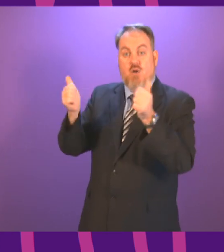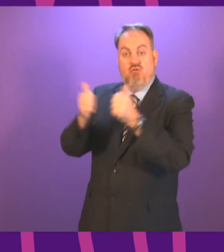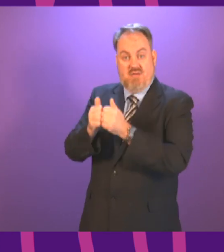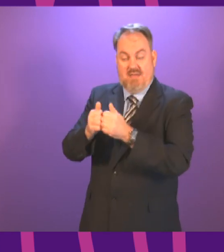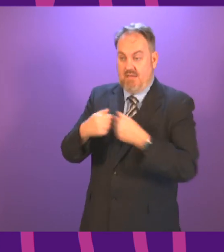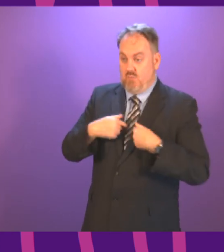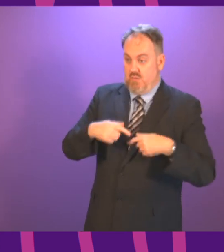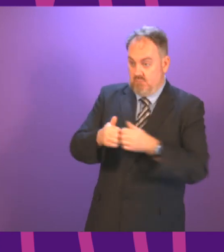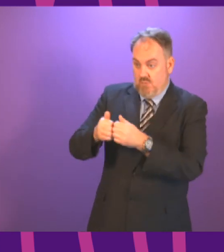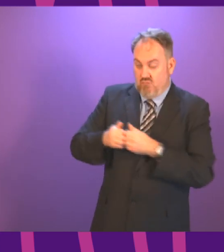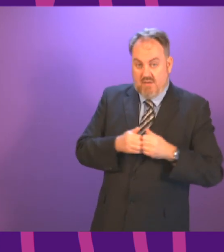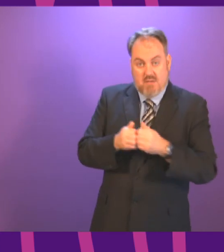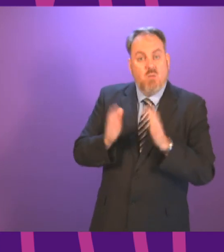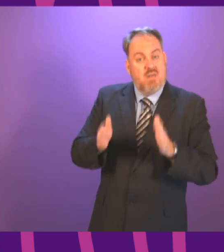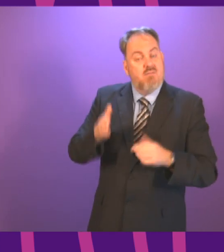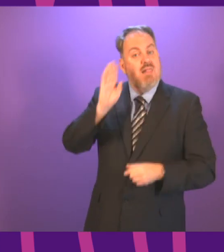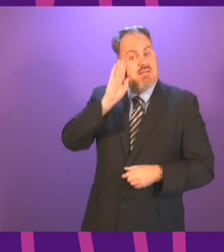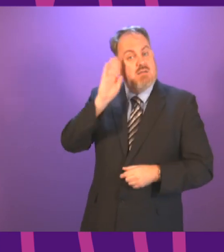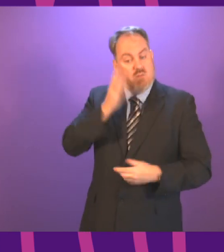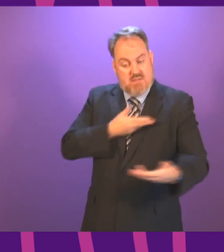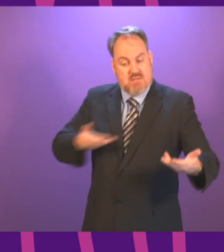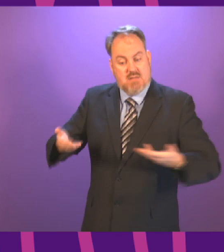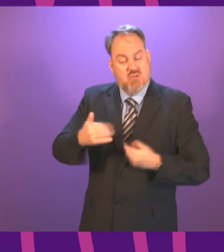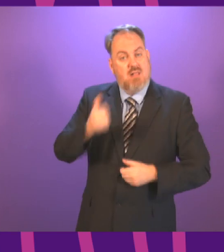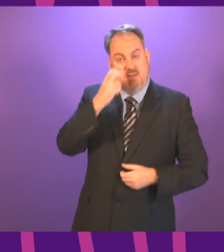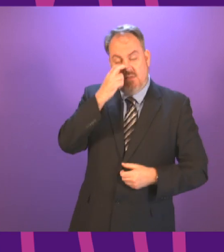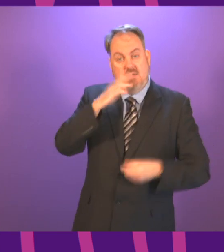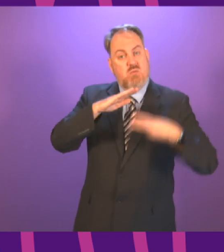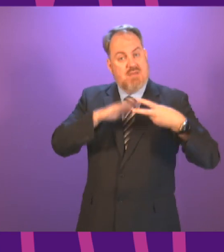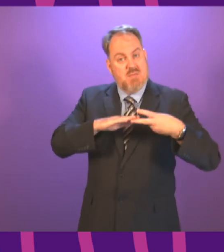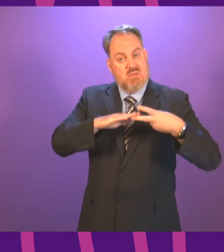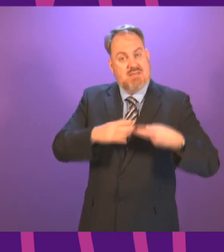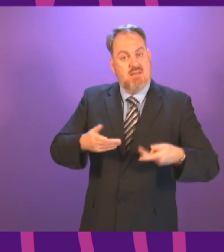Ministers now have to consider last night’s vote. The Deputy First Minister made clear